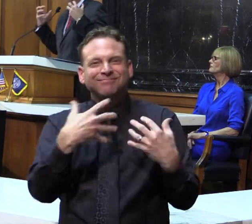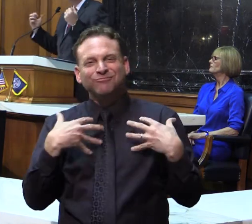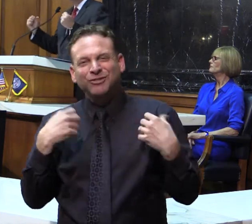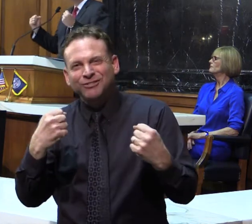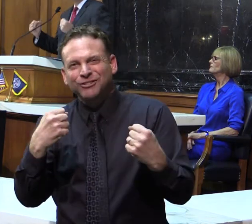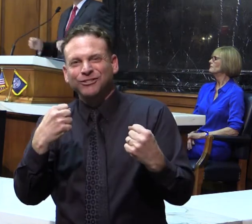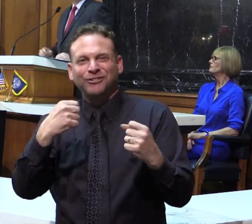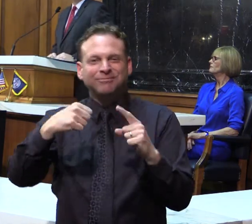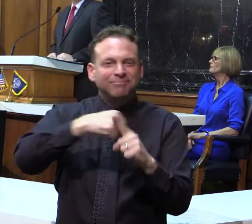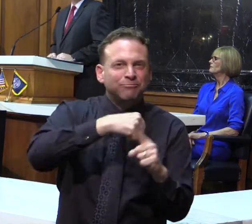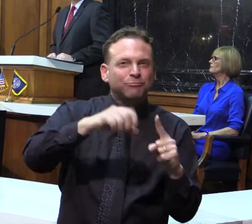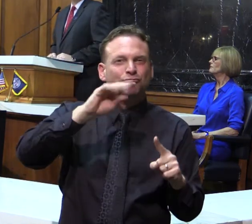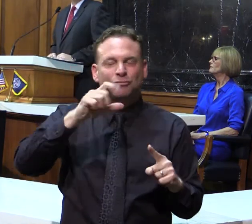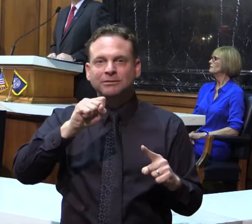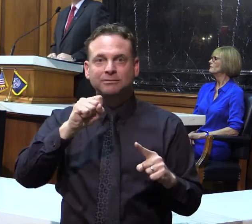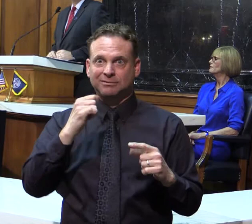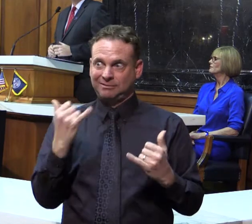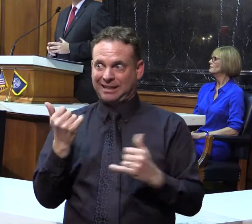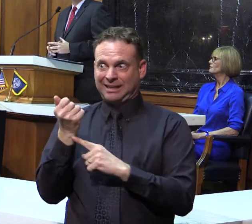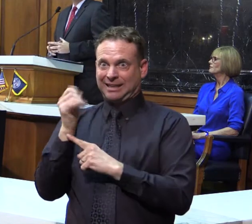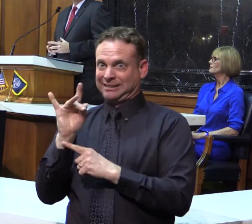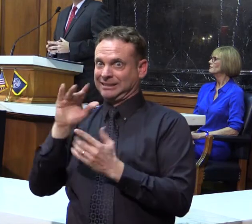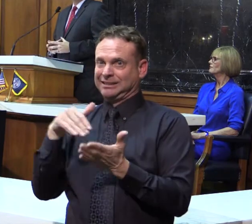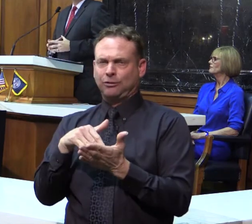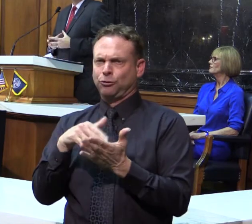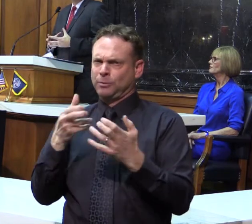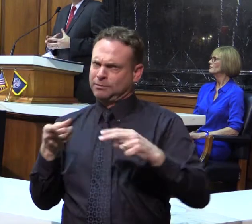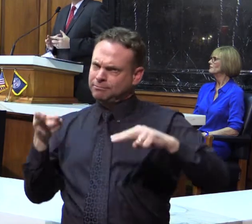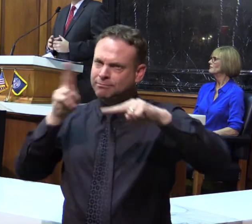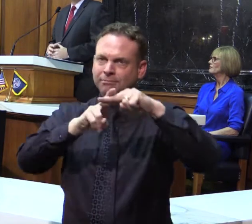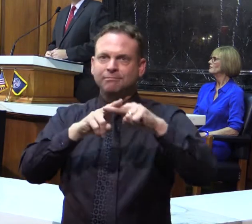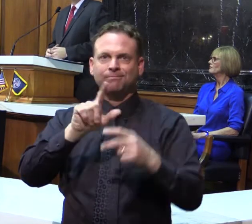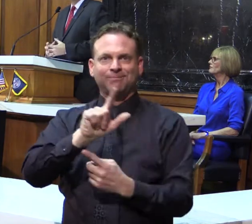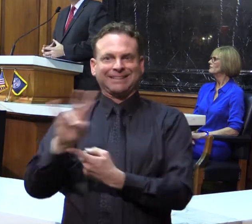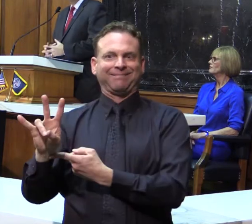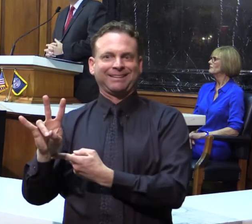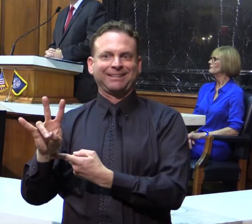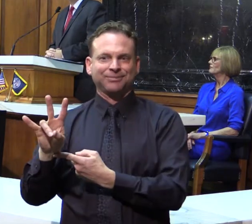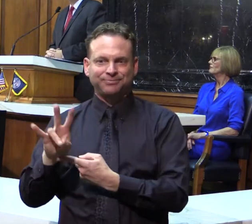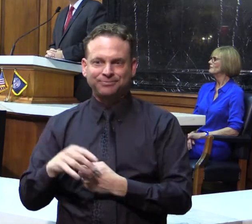We’ll improve our reporting of drug overdose deaths so we know precisely the scale of the